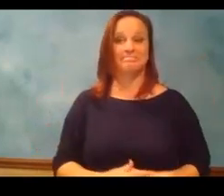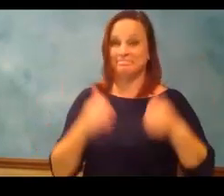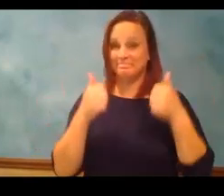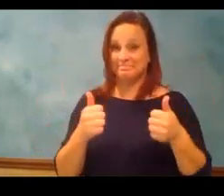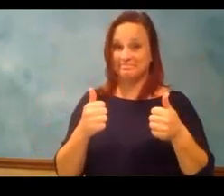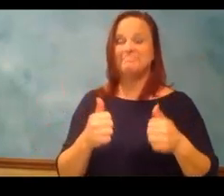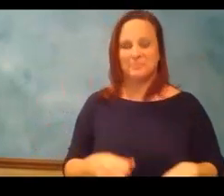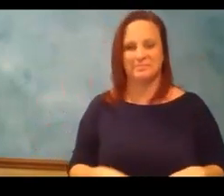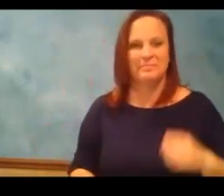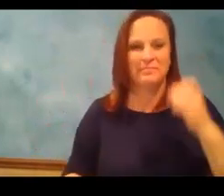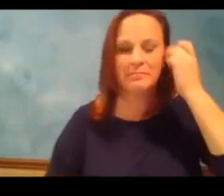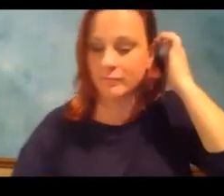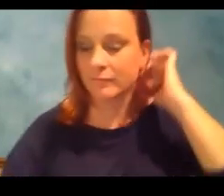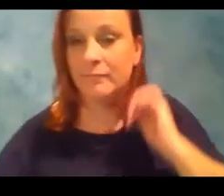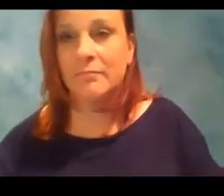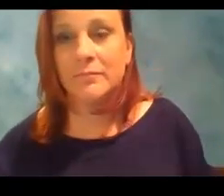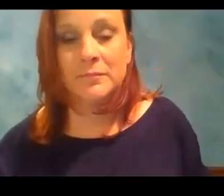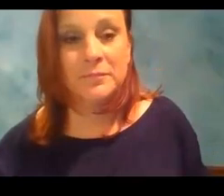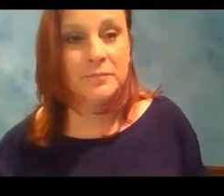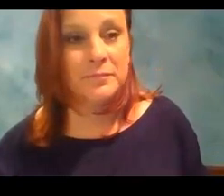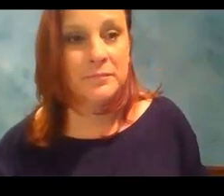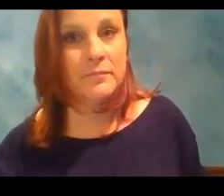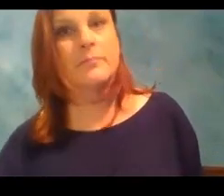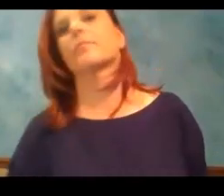Fingerspelling and Fingerspelled Loan Signs are completely different.